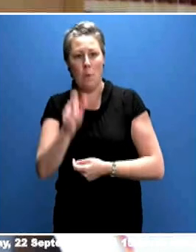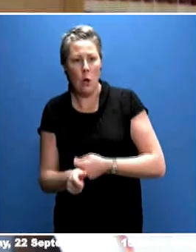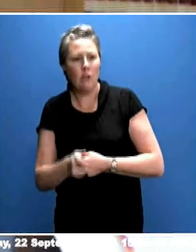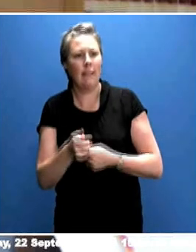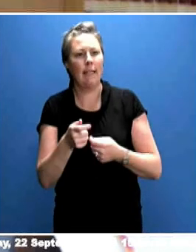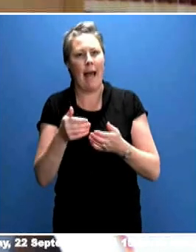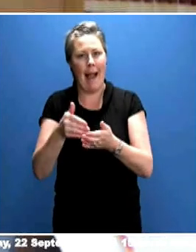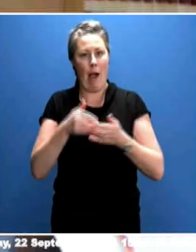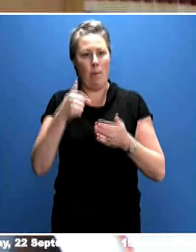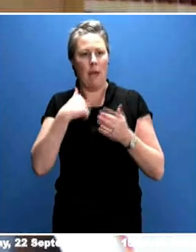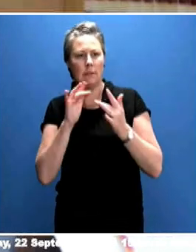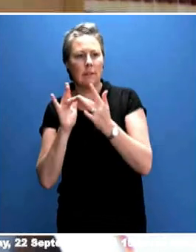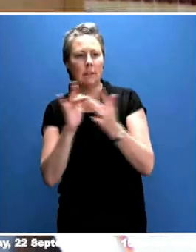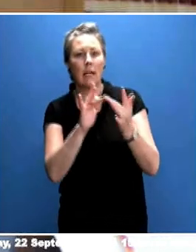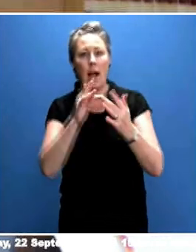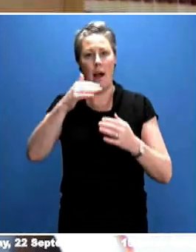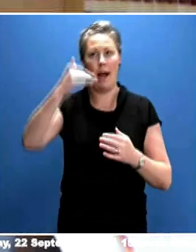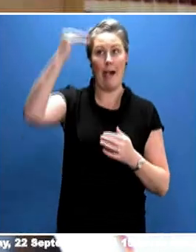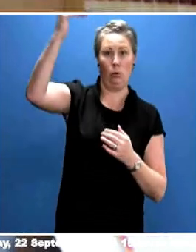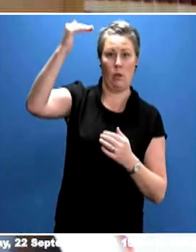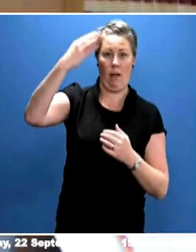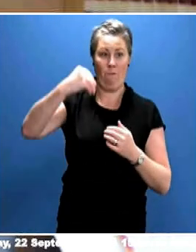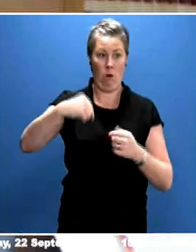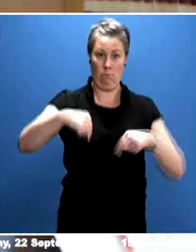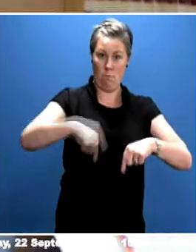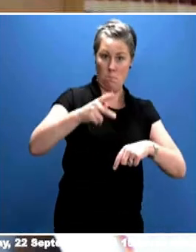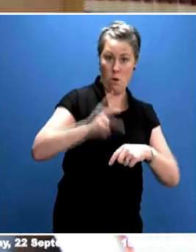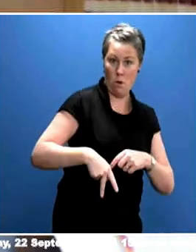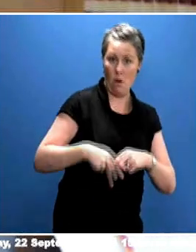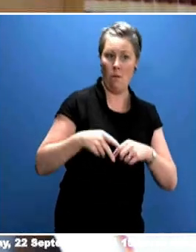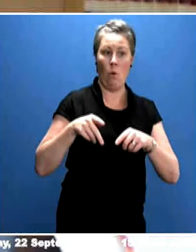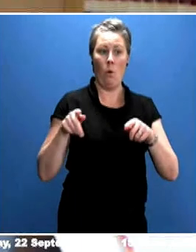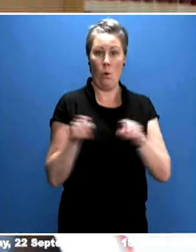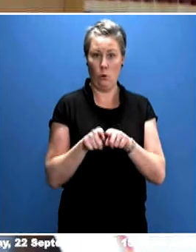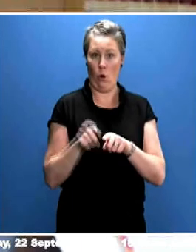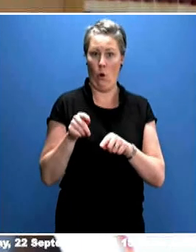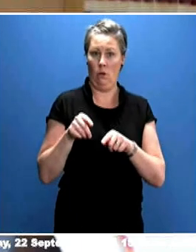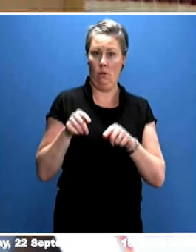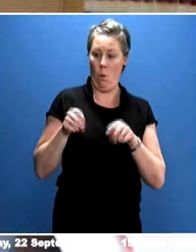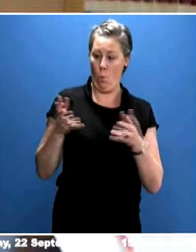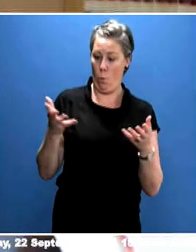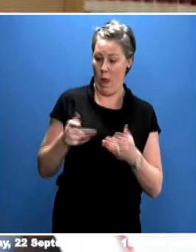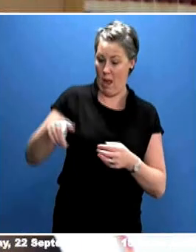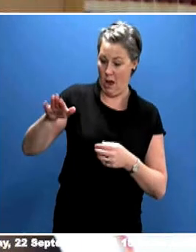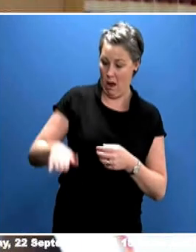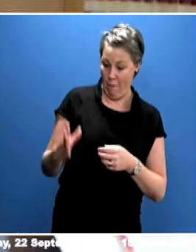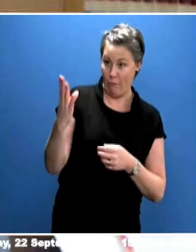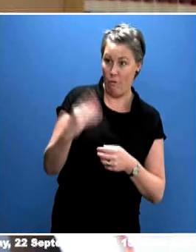across the State as is dependent on where the child has come from. All right, to break that up, is the person you're referring to here